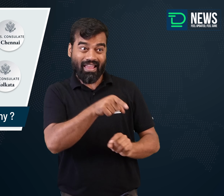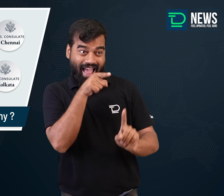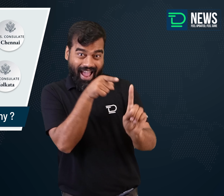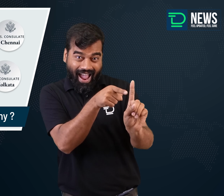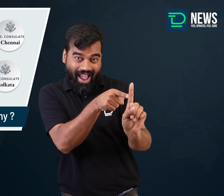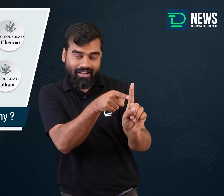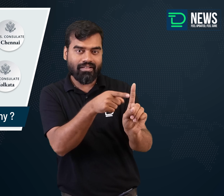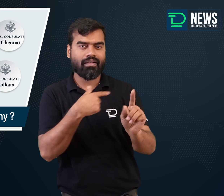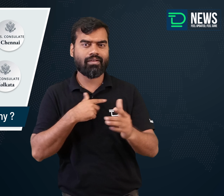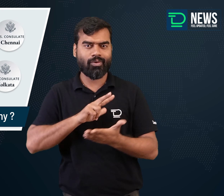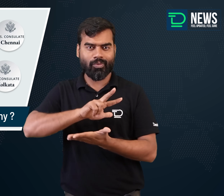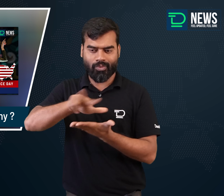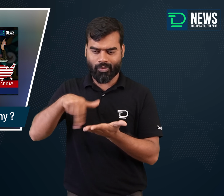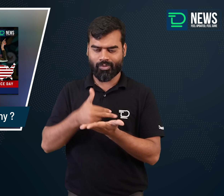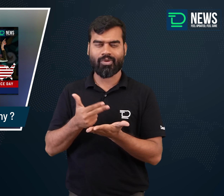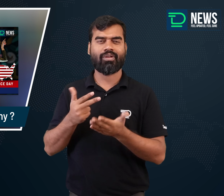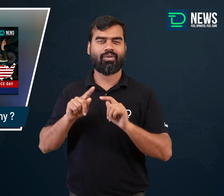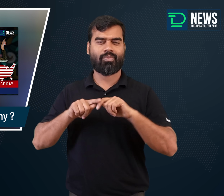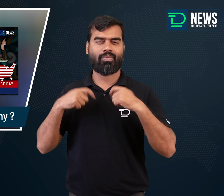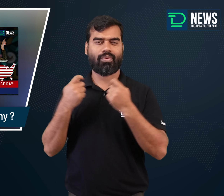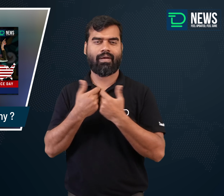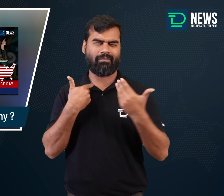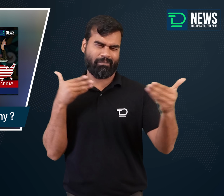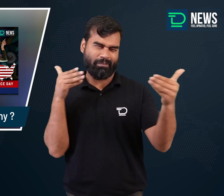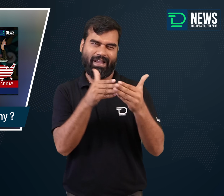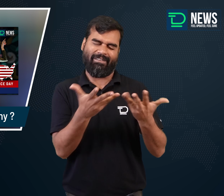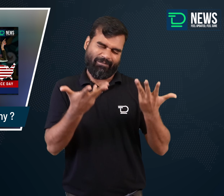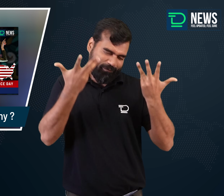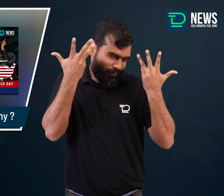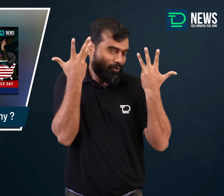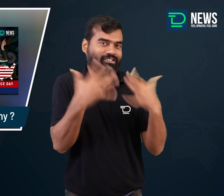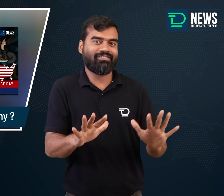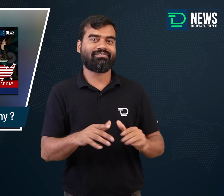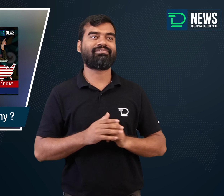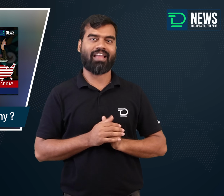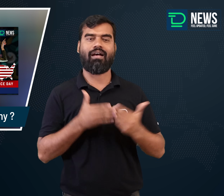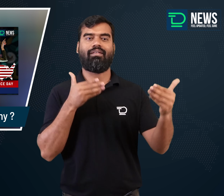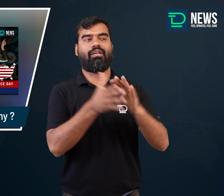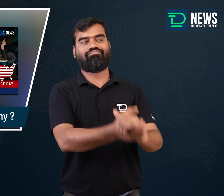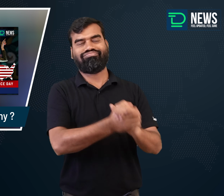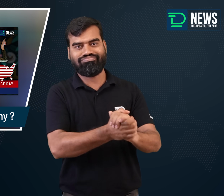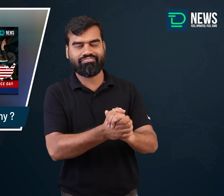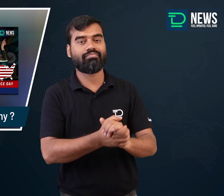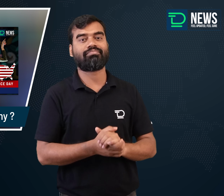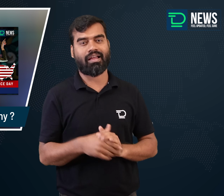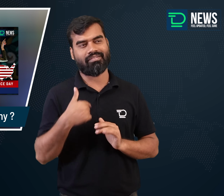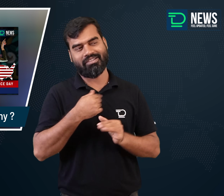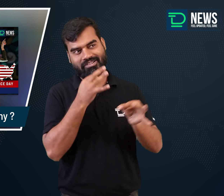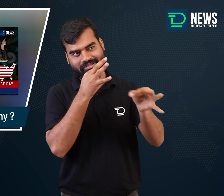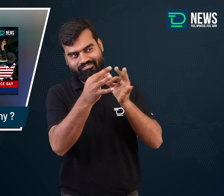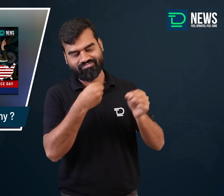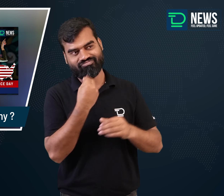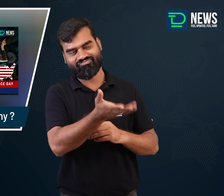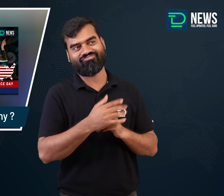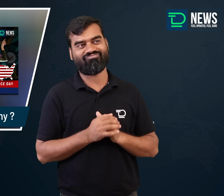We Deaf Talks have met him and explained about